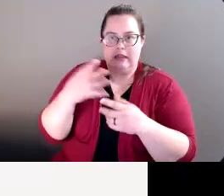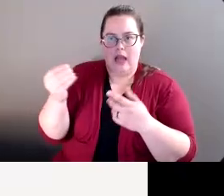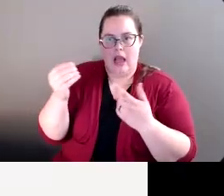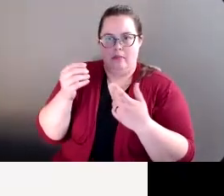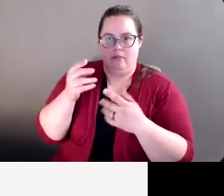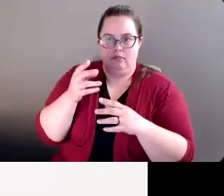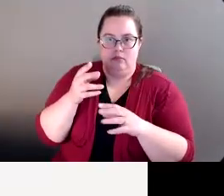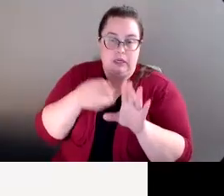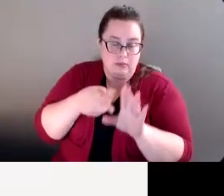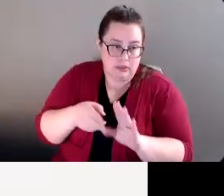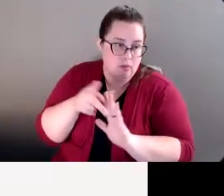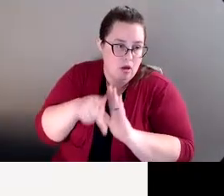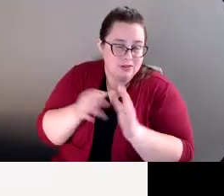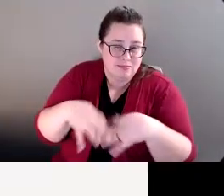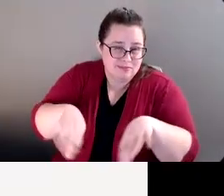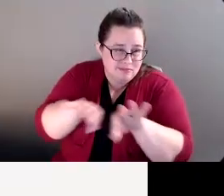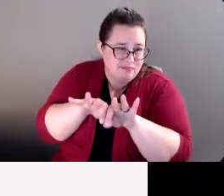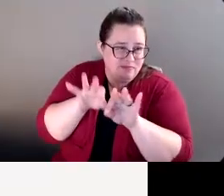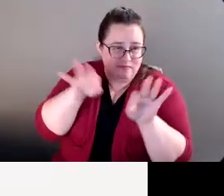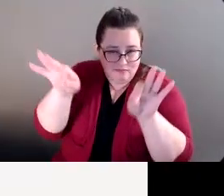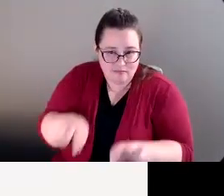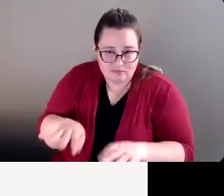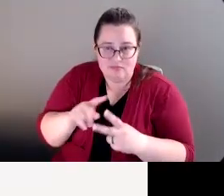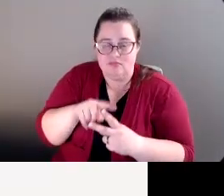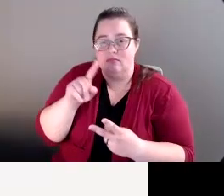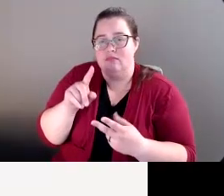that the students have read and that they understand these policies.